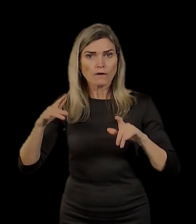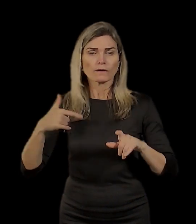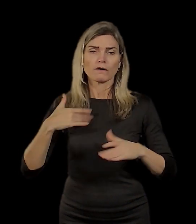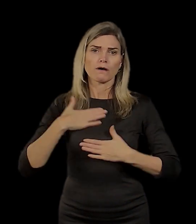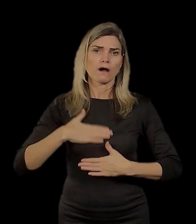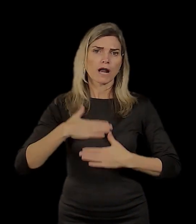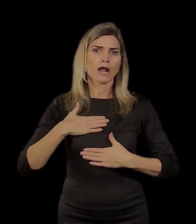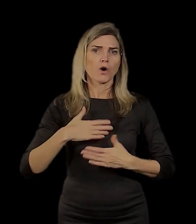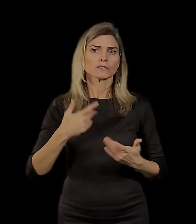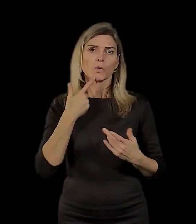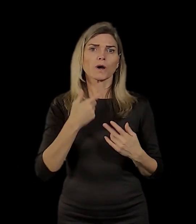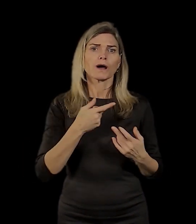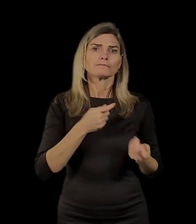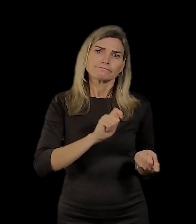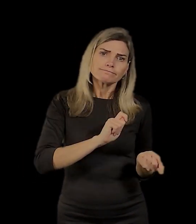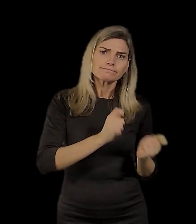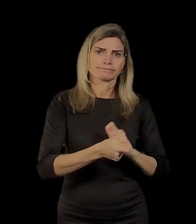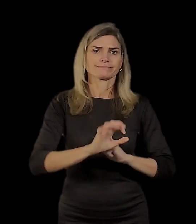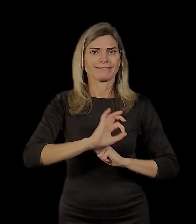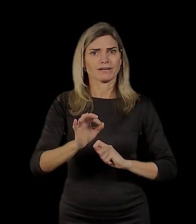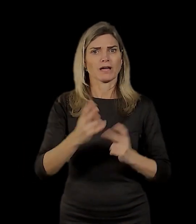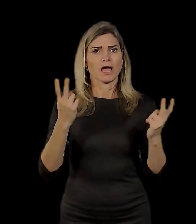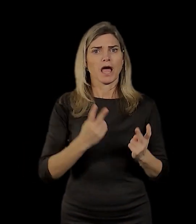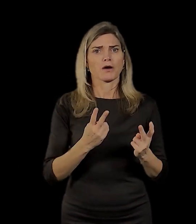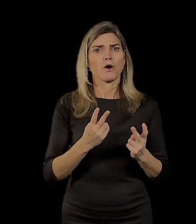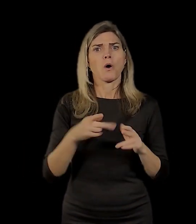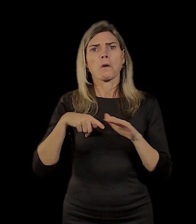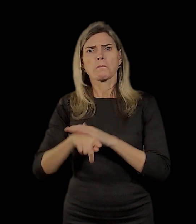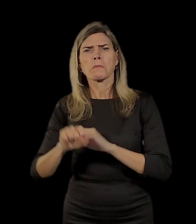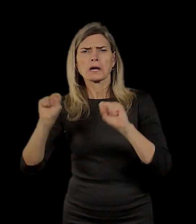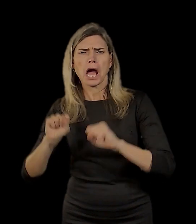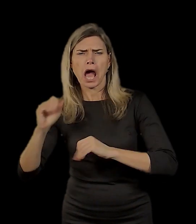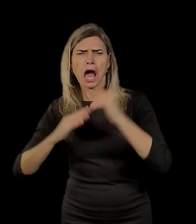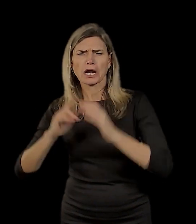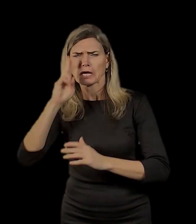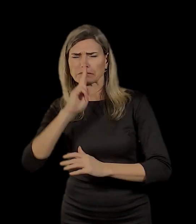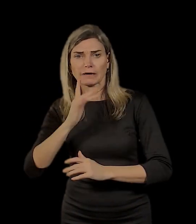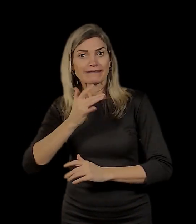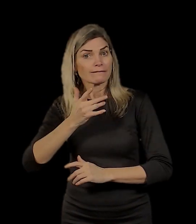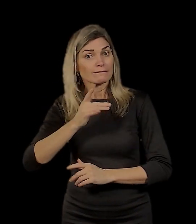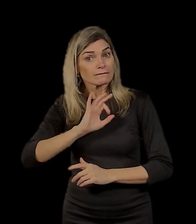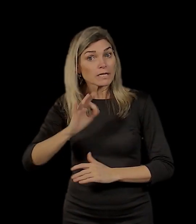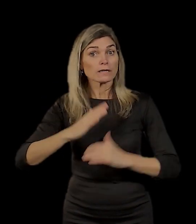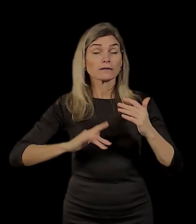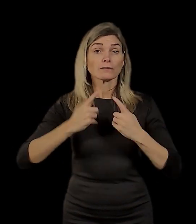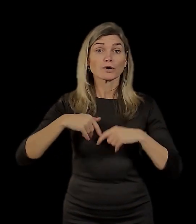So the object will then be really realistic to the maximum extent...